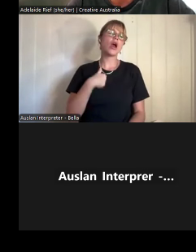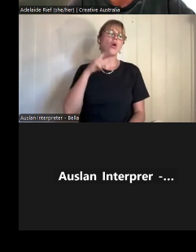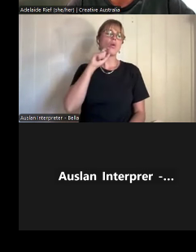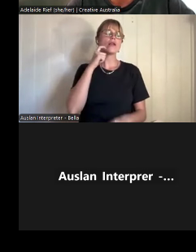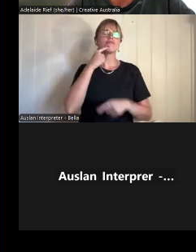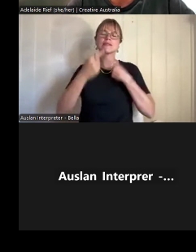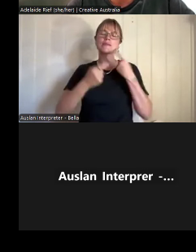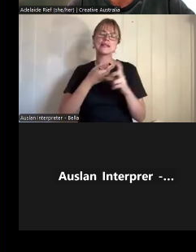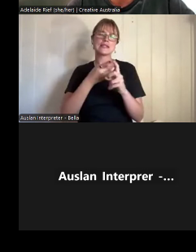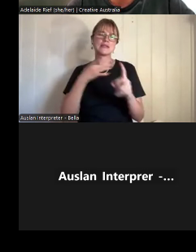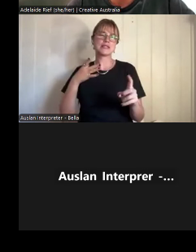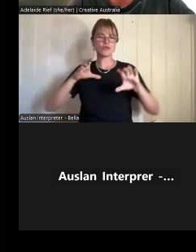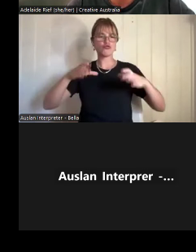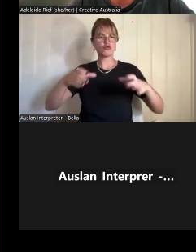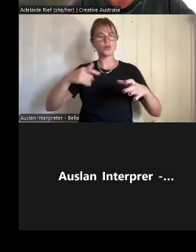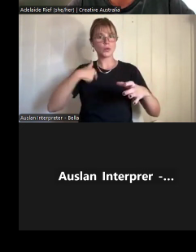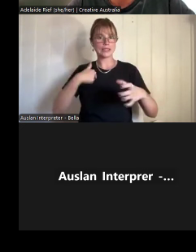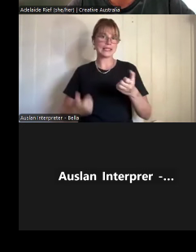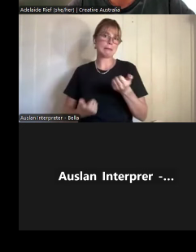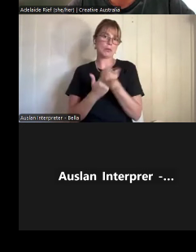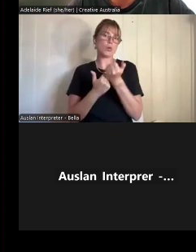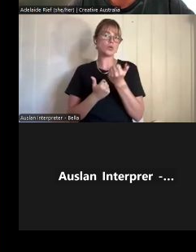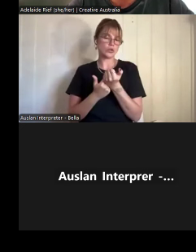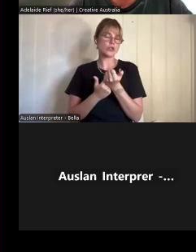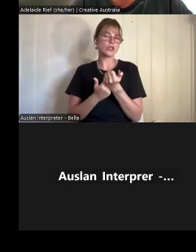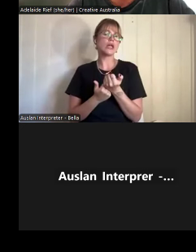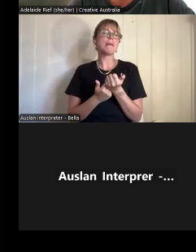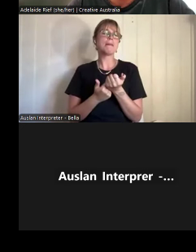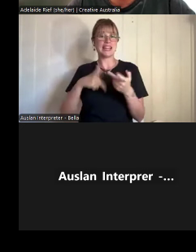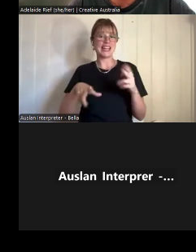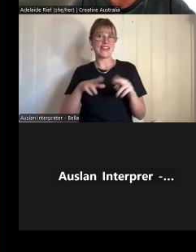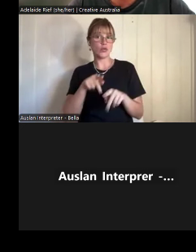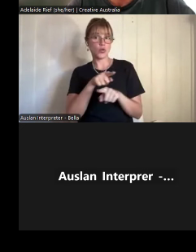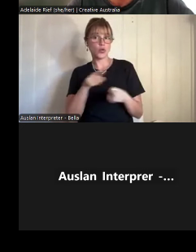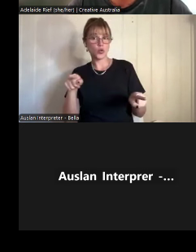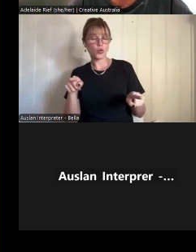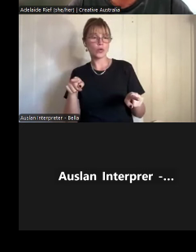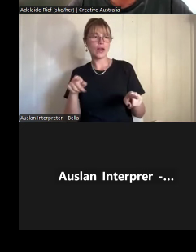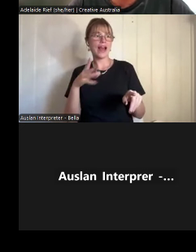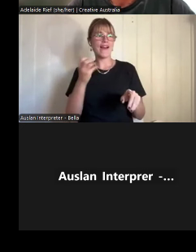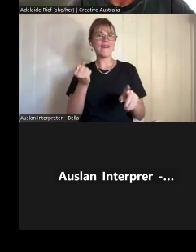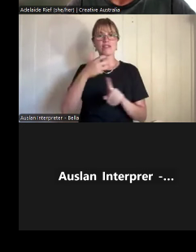that we are supporting through this fund but if you are an individual from a diverse background,